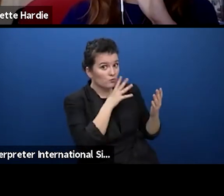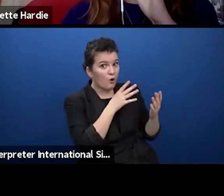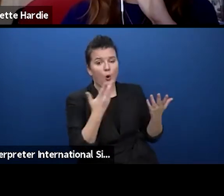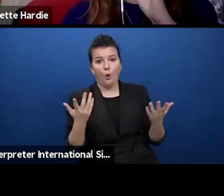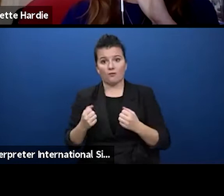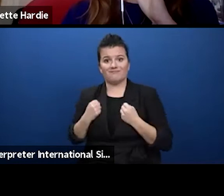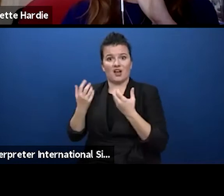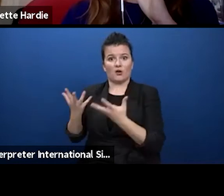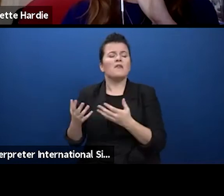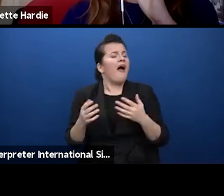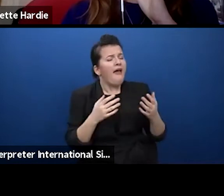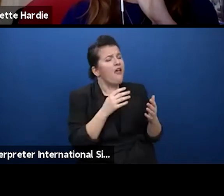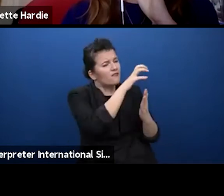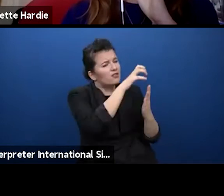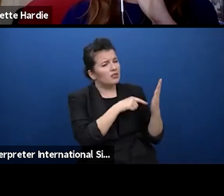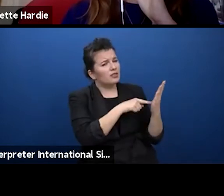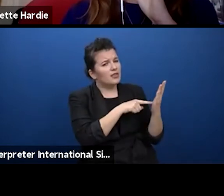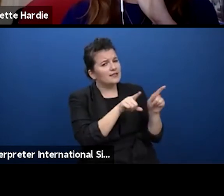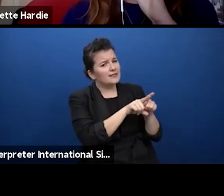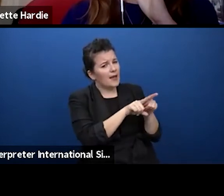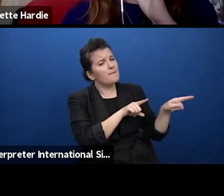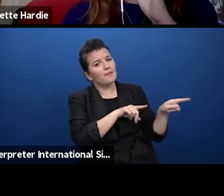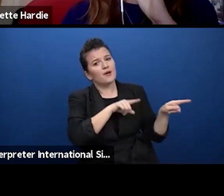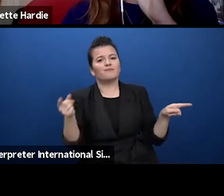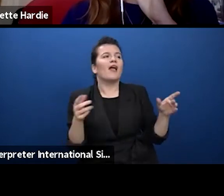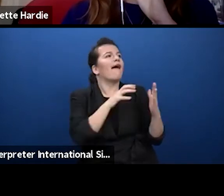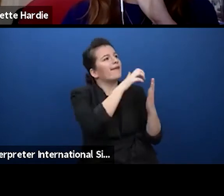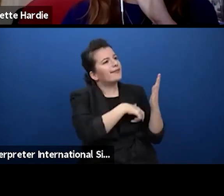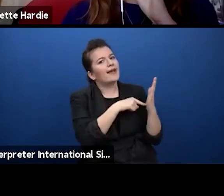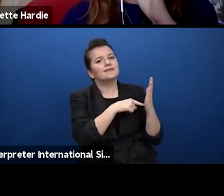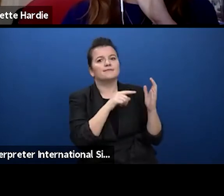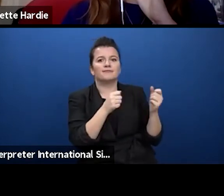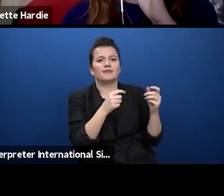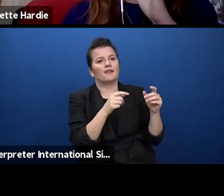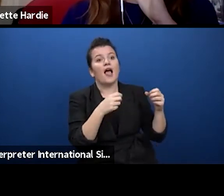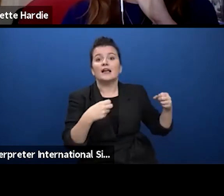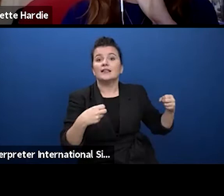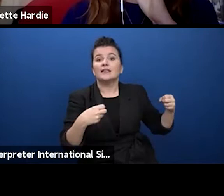I mean text is always like performing different languages you know and it's subtitle and you know